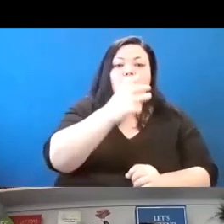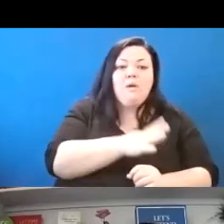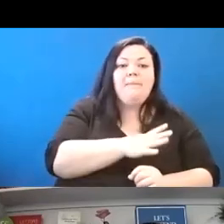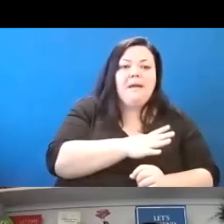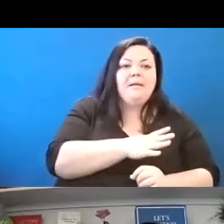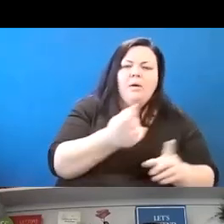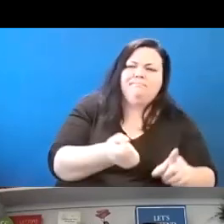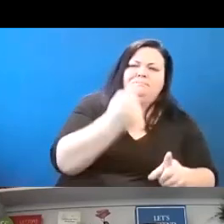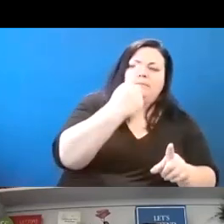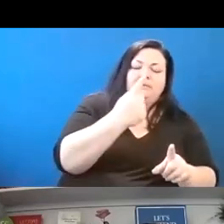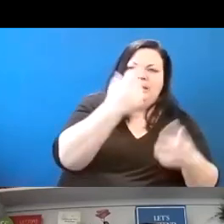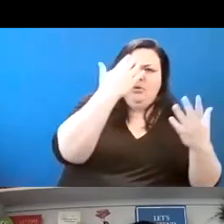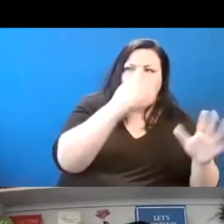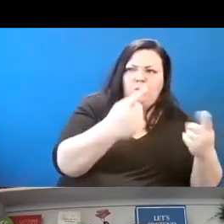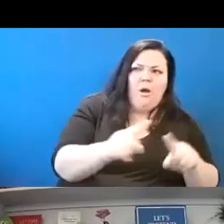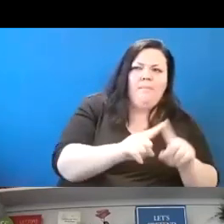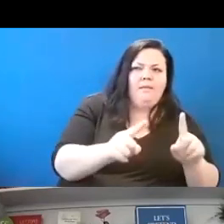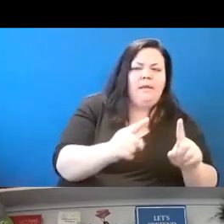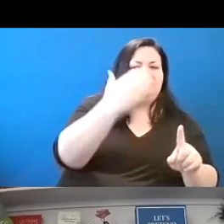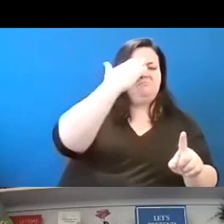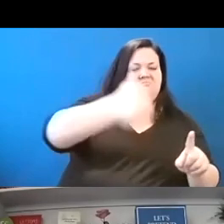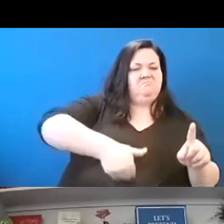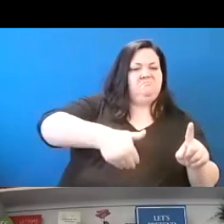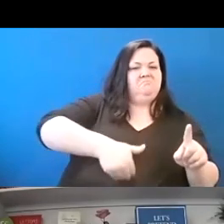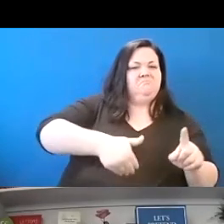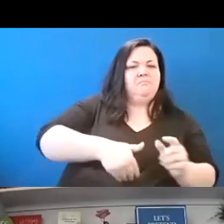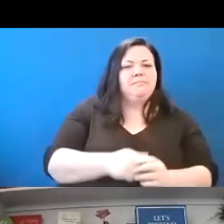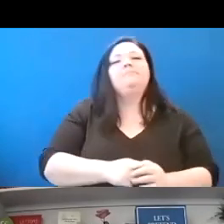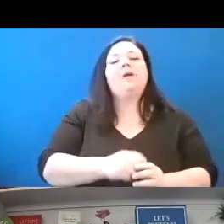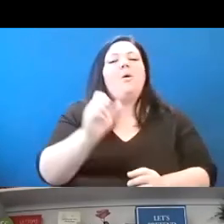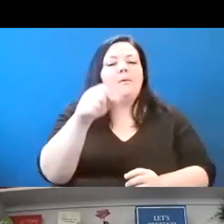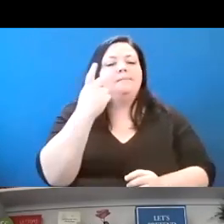necessarily know but they know okay okay i see what you're saying and the that it's not arrogance